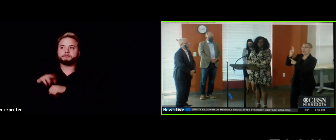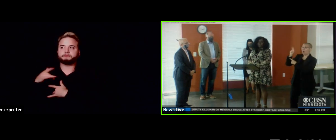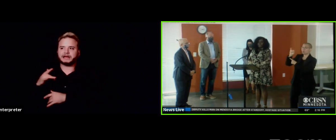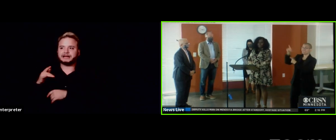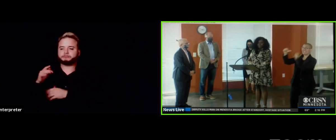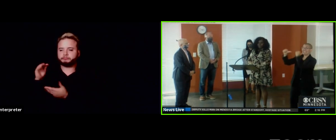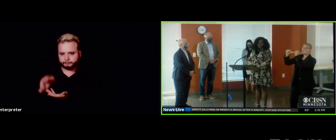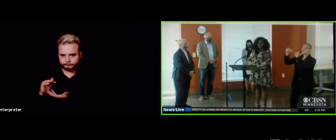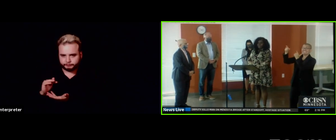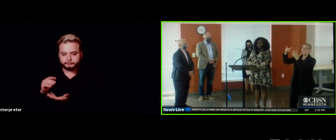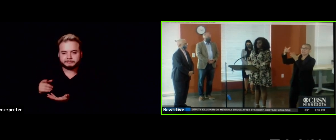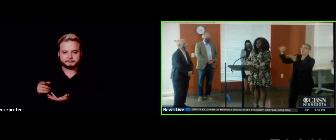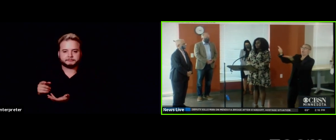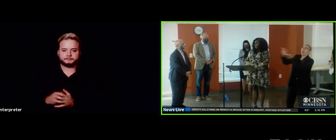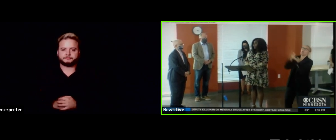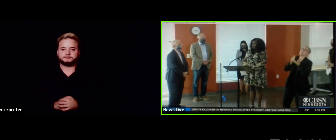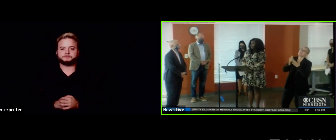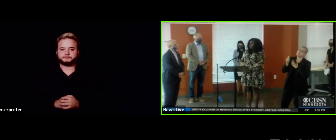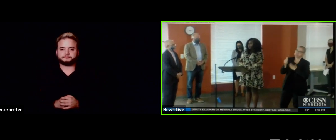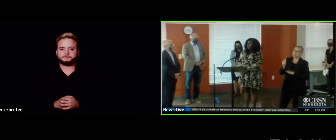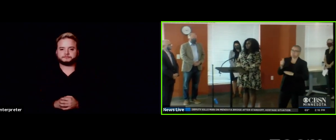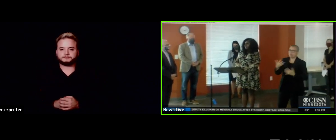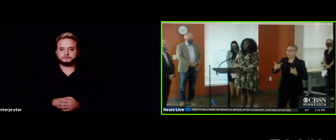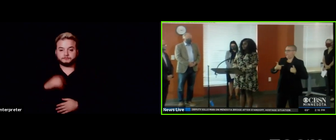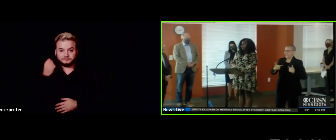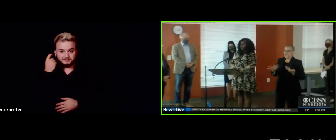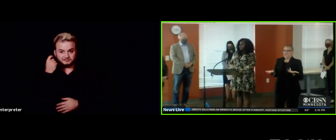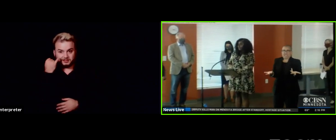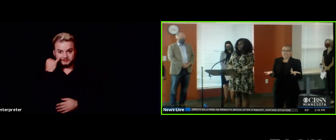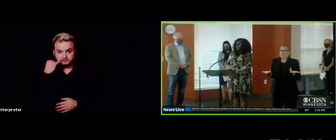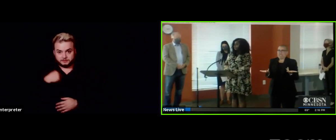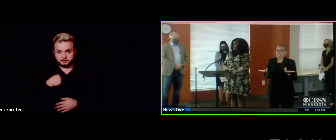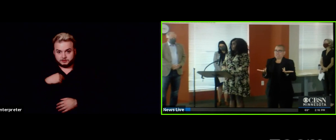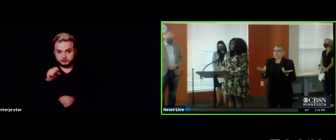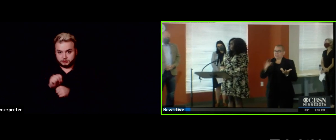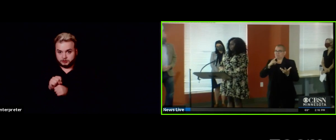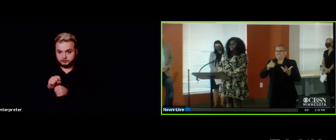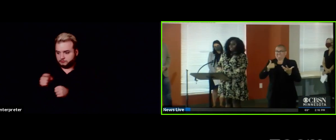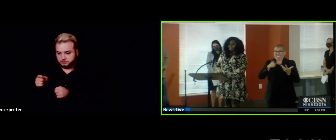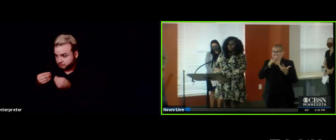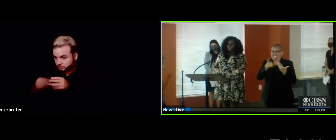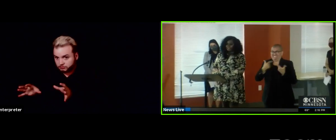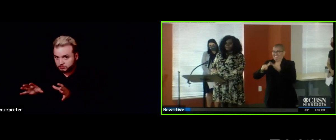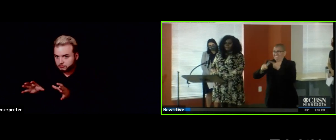than ever because you know I know and what other people would greatly be affected by